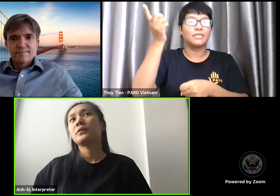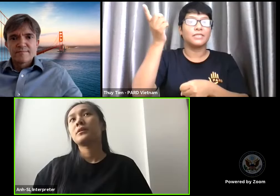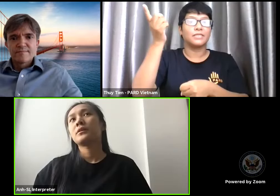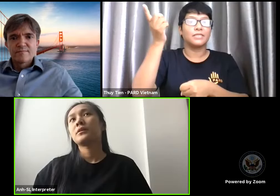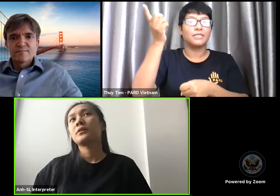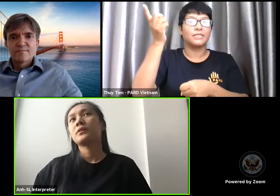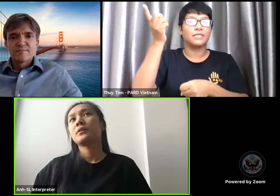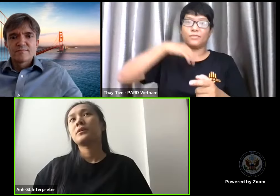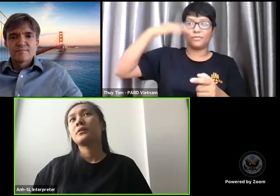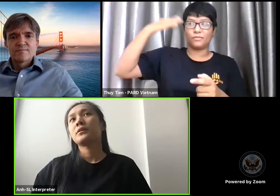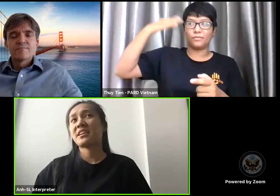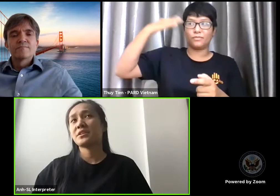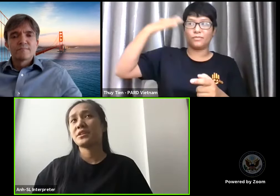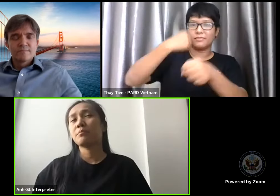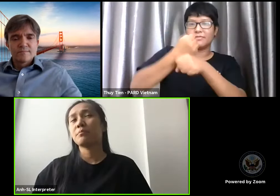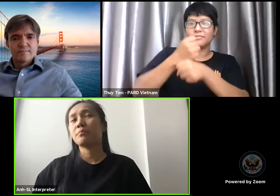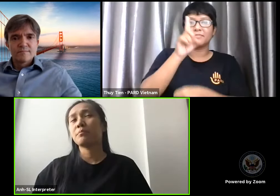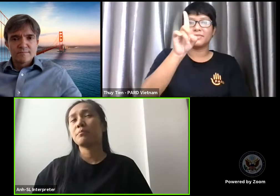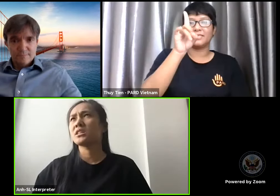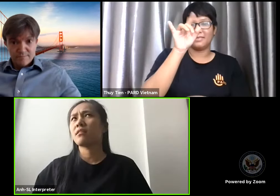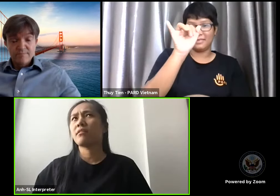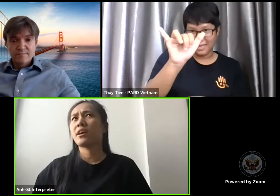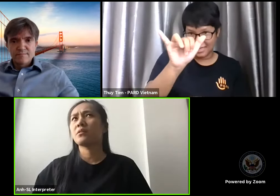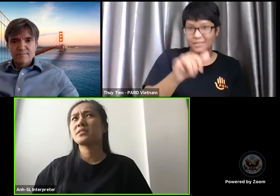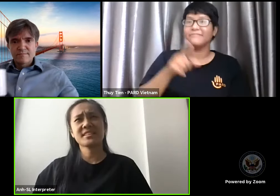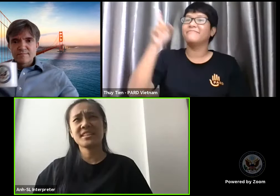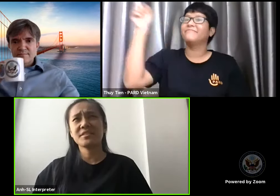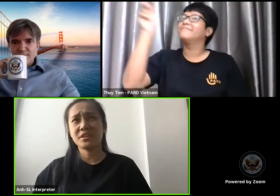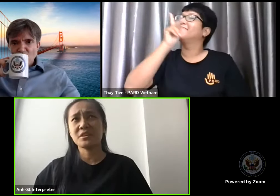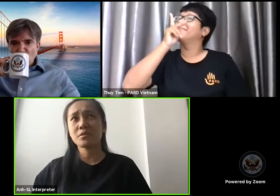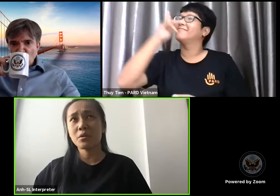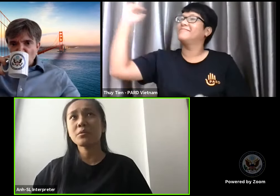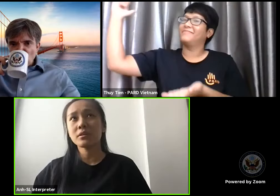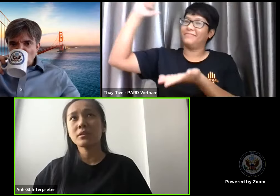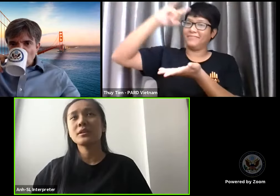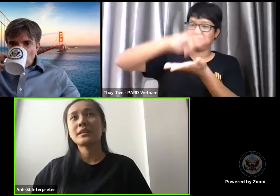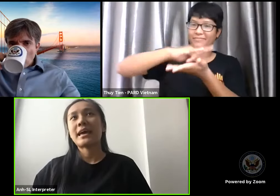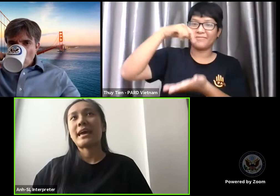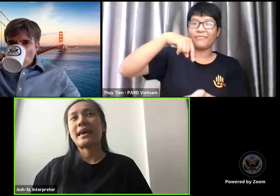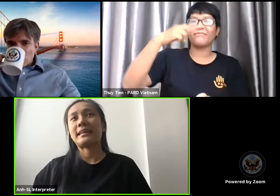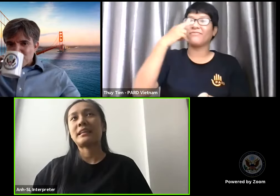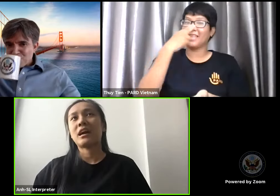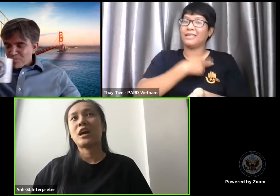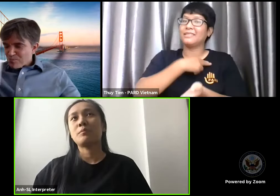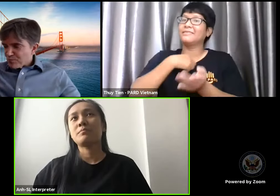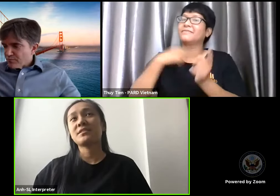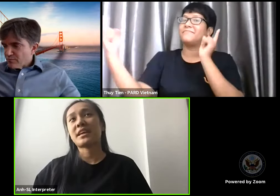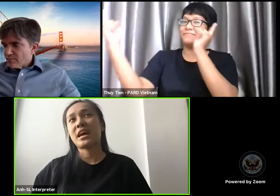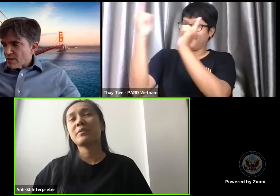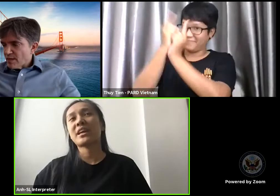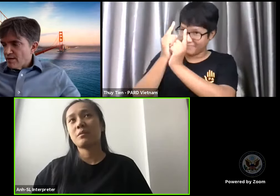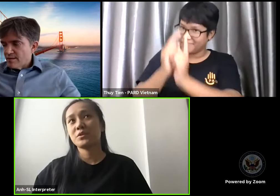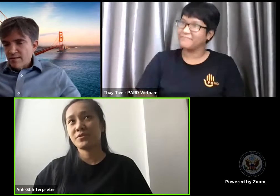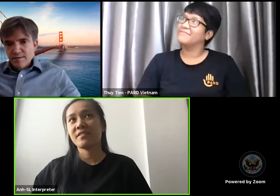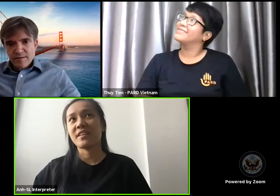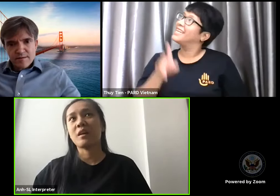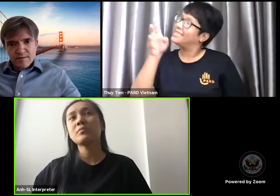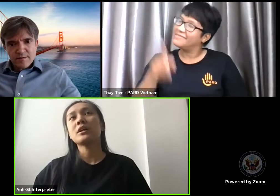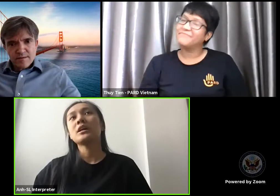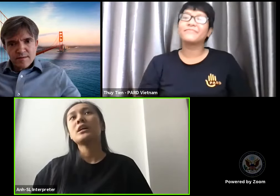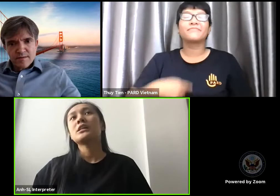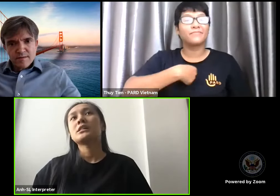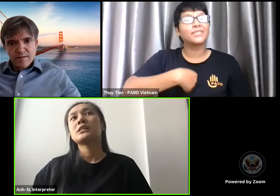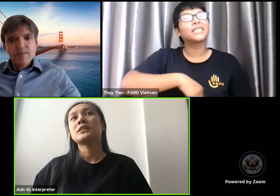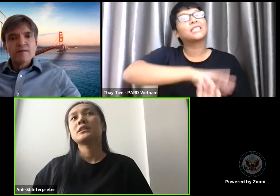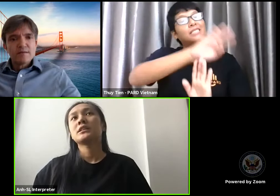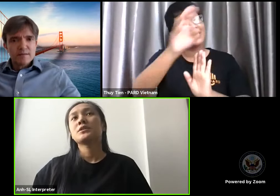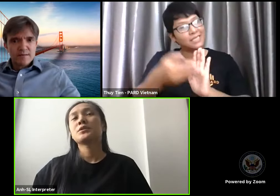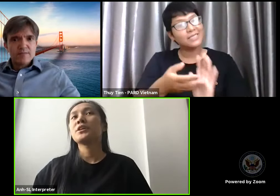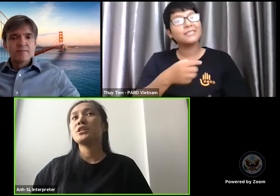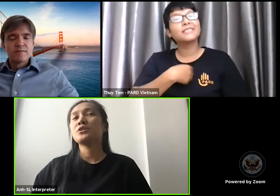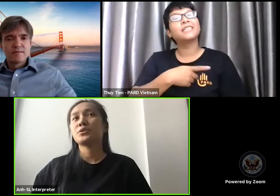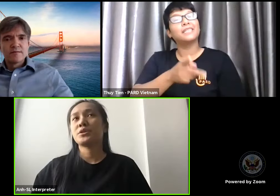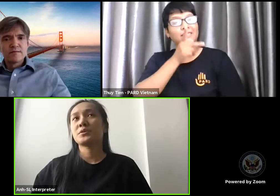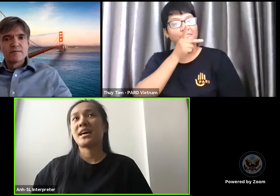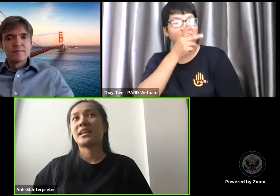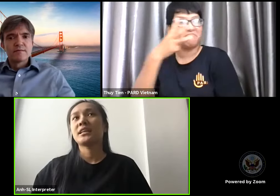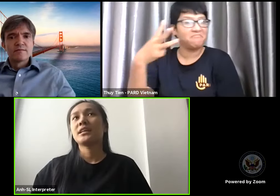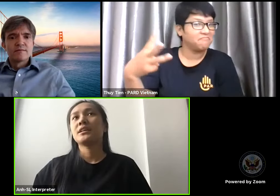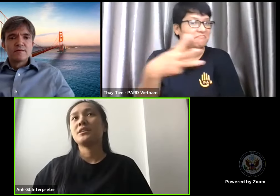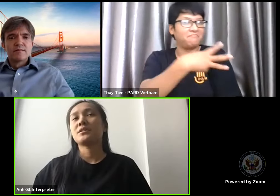So, when I first met him, I was 18 years old and Mr. Kemp came to Vietnam, he introduced that he is